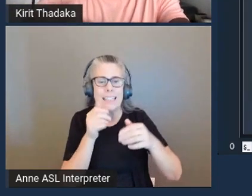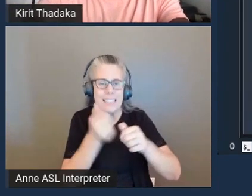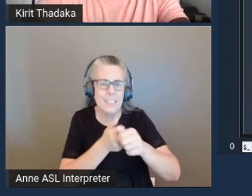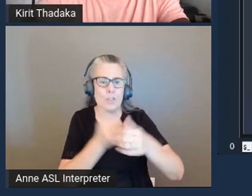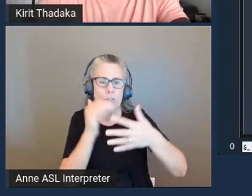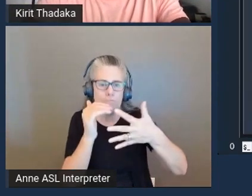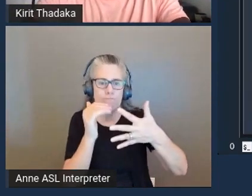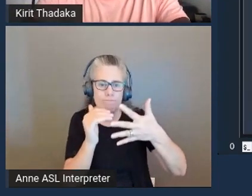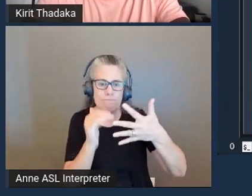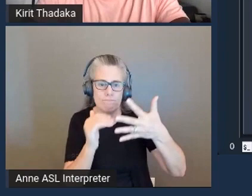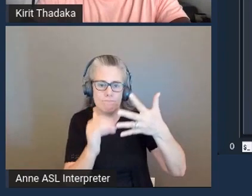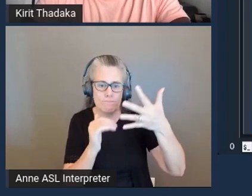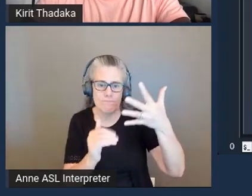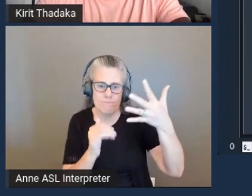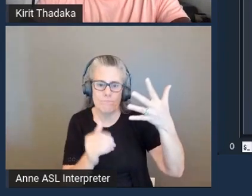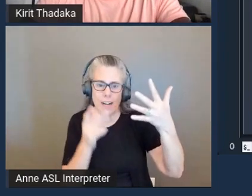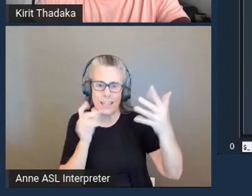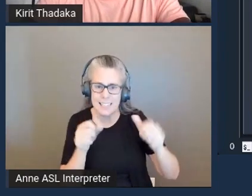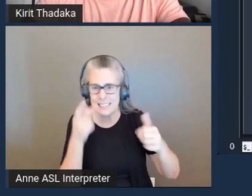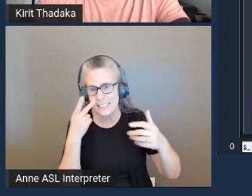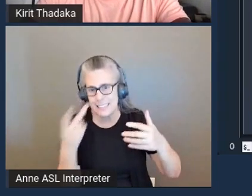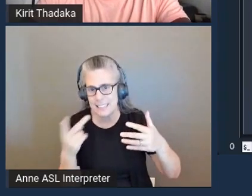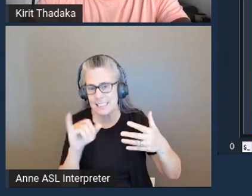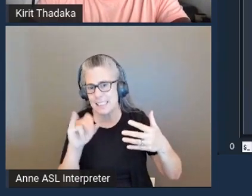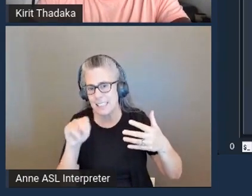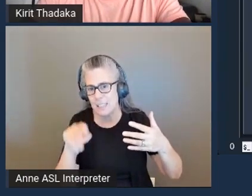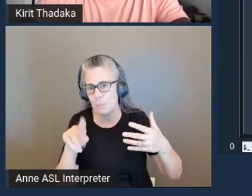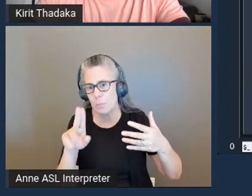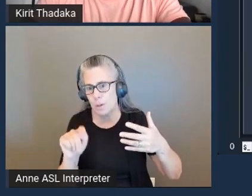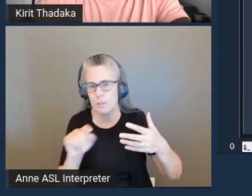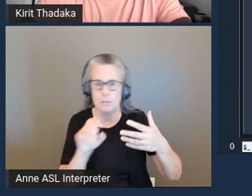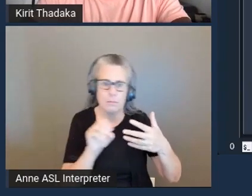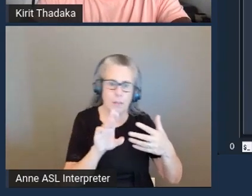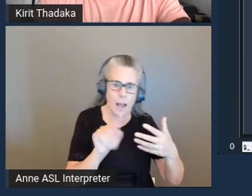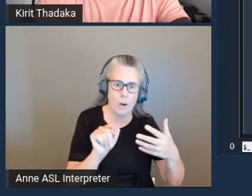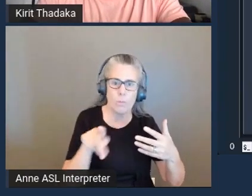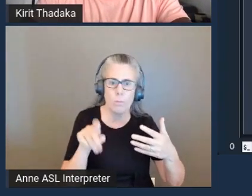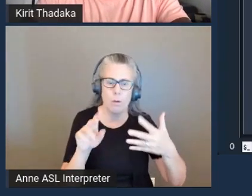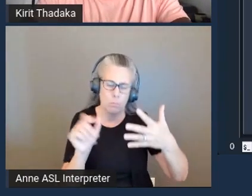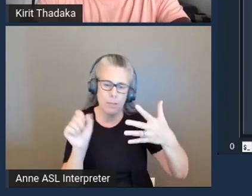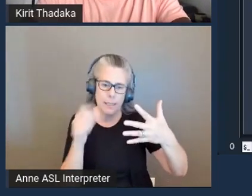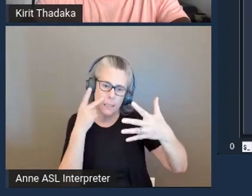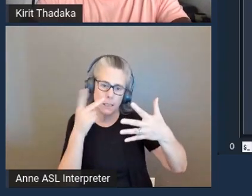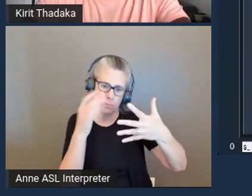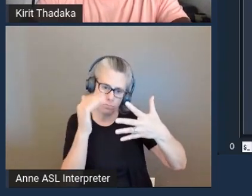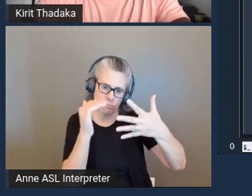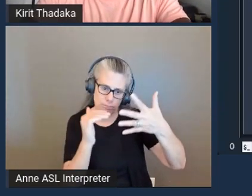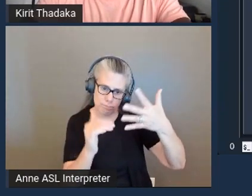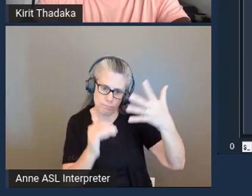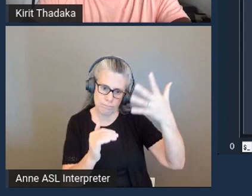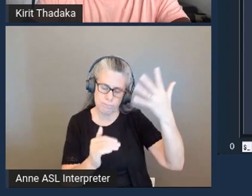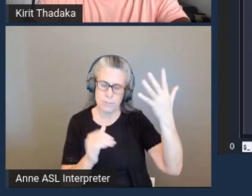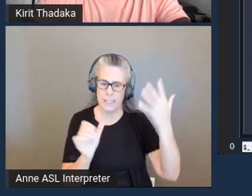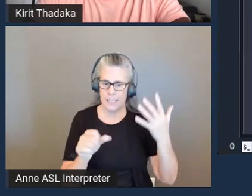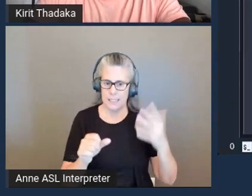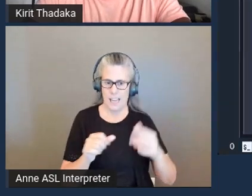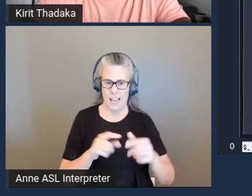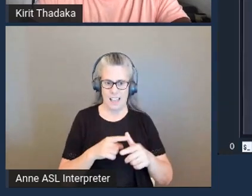and the inputs and outputs, and then once that's done, it's as simple as pipeline.start.